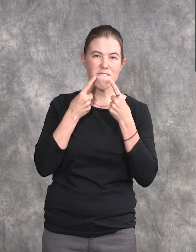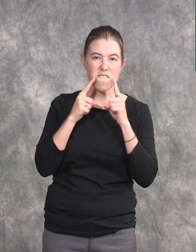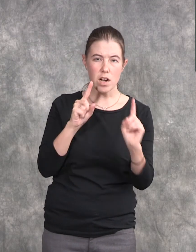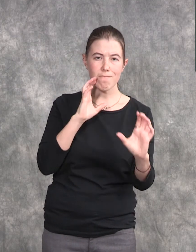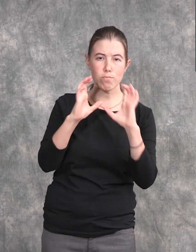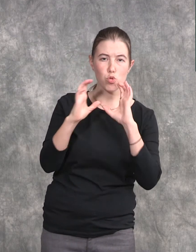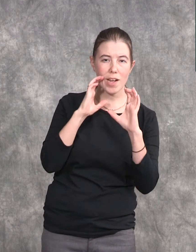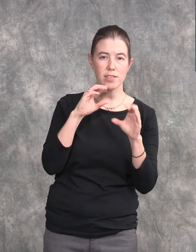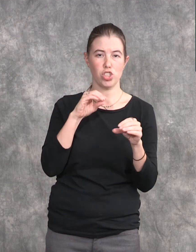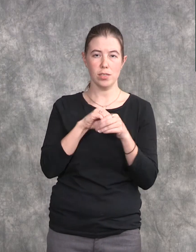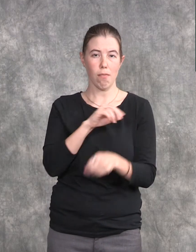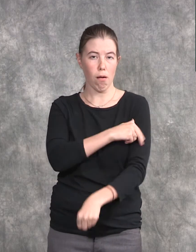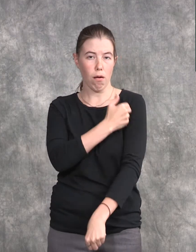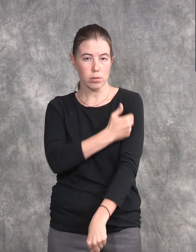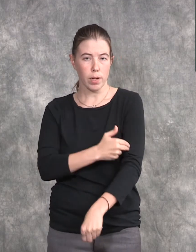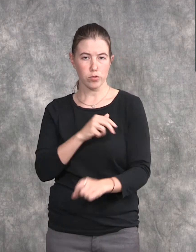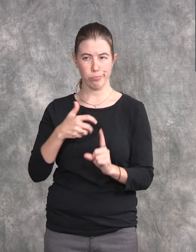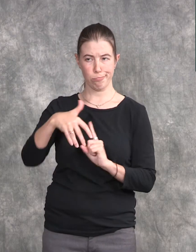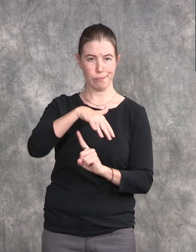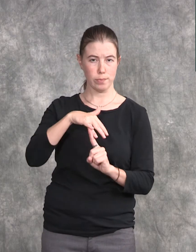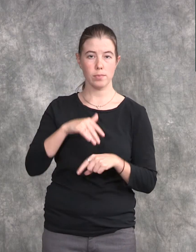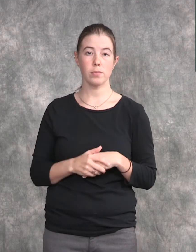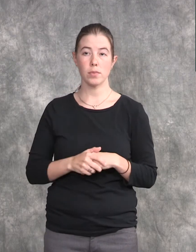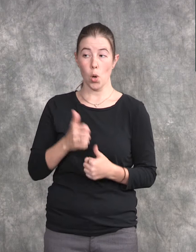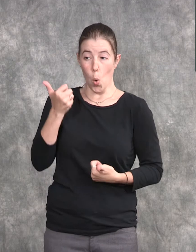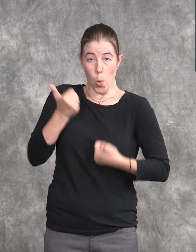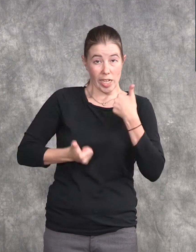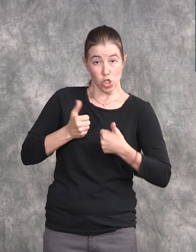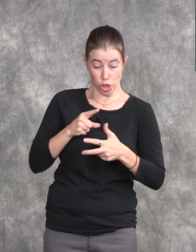apply to effective communication hospital settings.